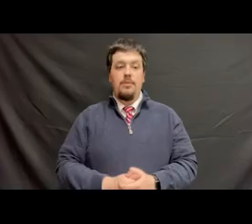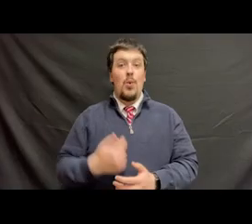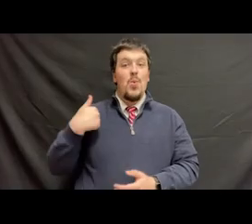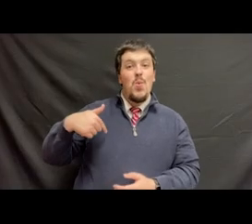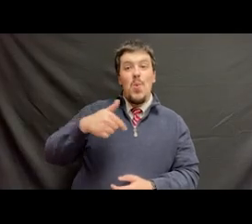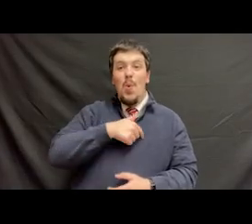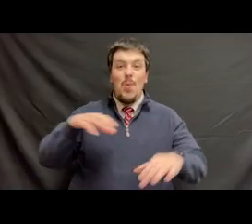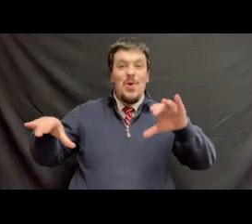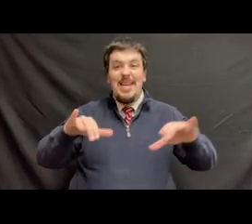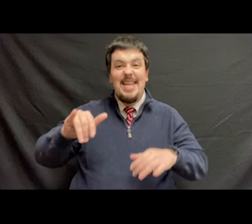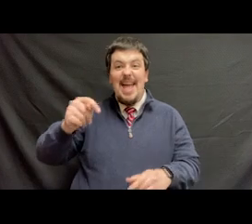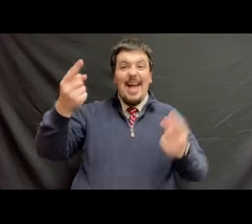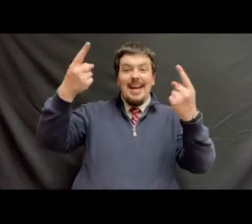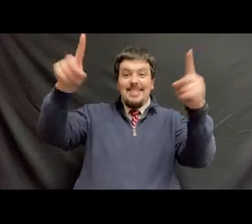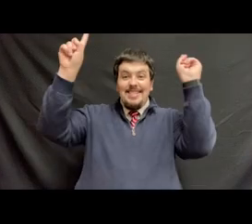We did it!